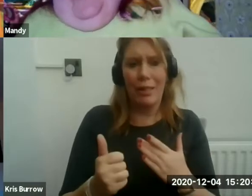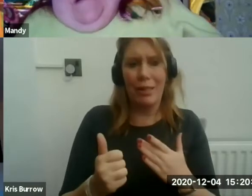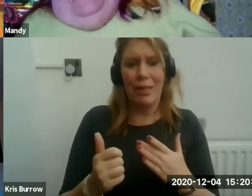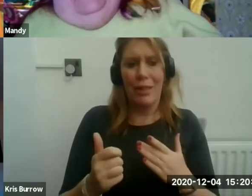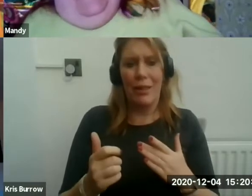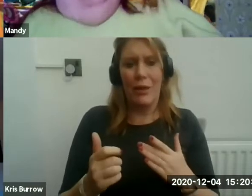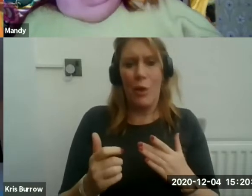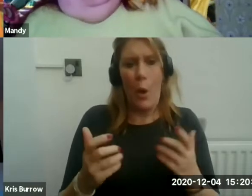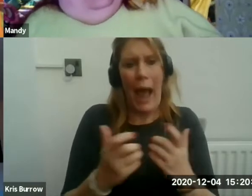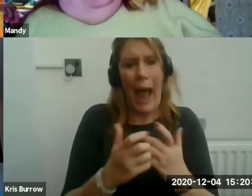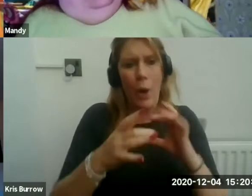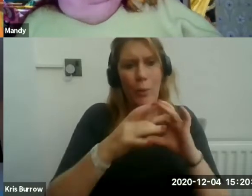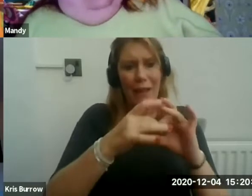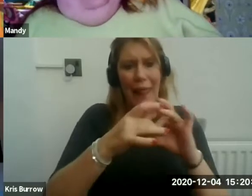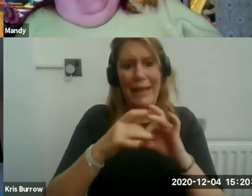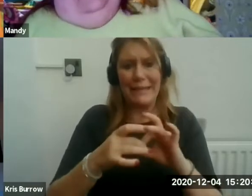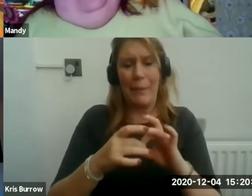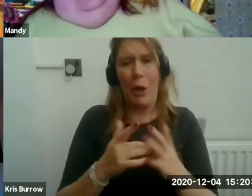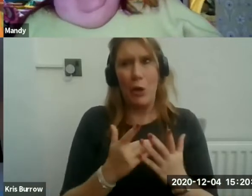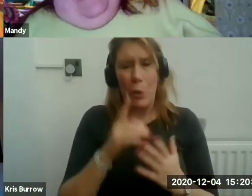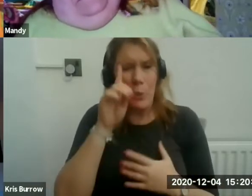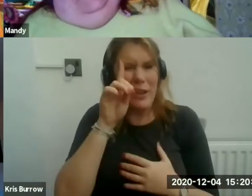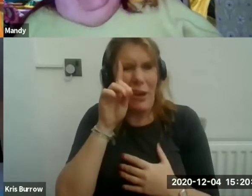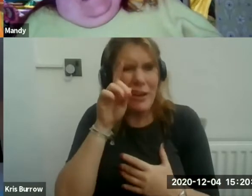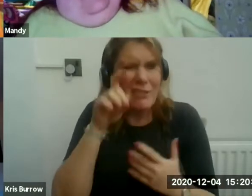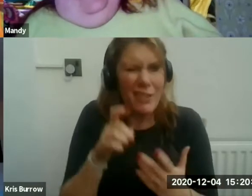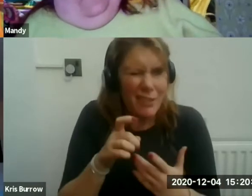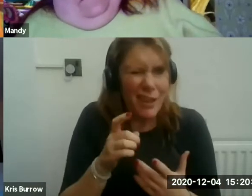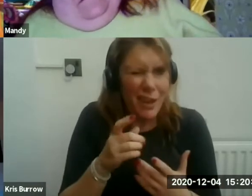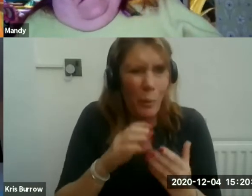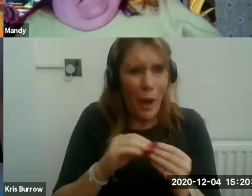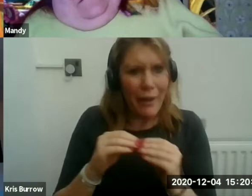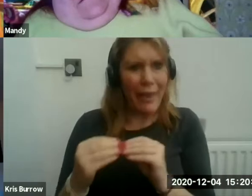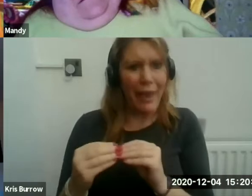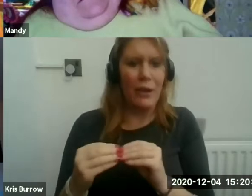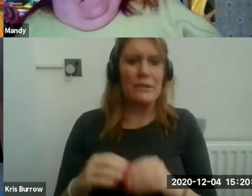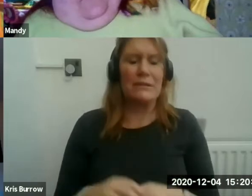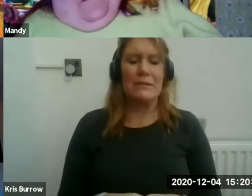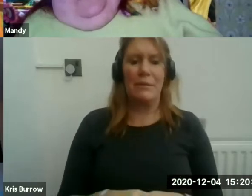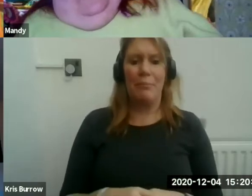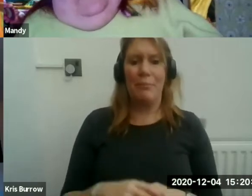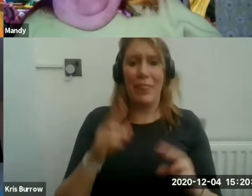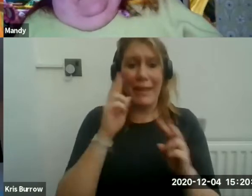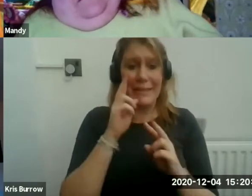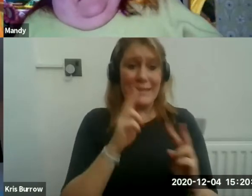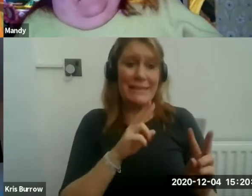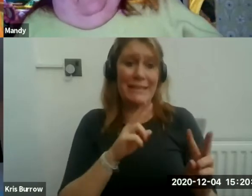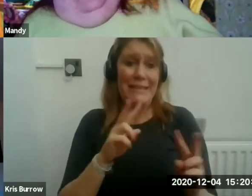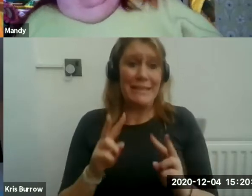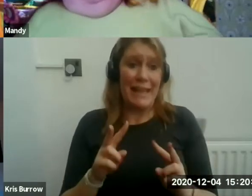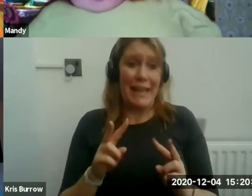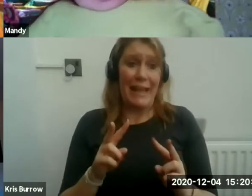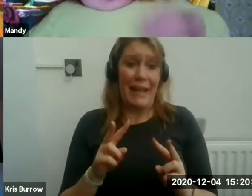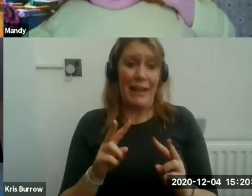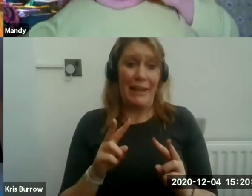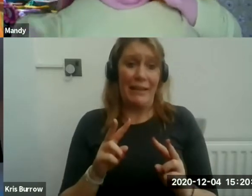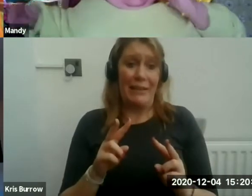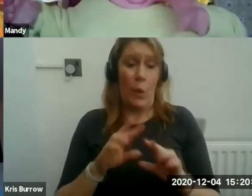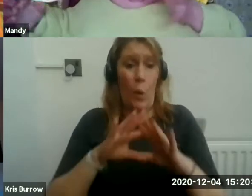it all, to see it all in, well I think we only saw it at the launch didn't we, Vici,